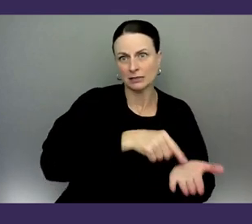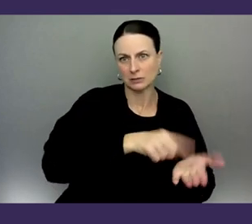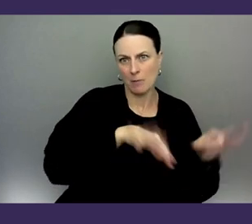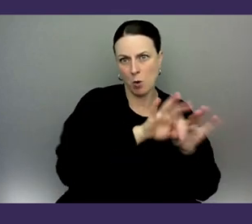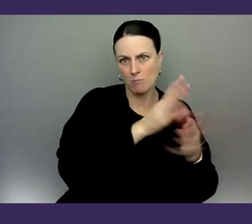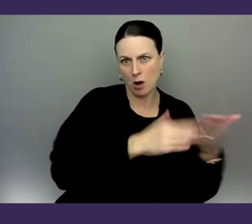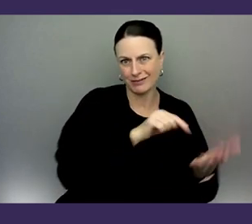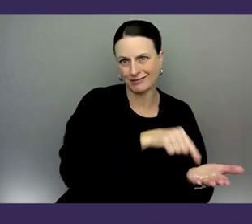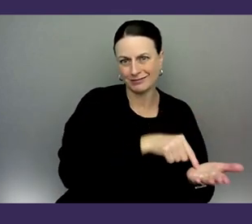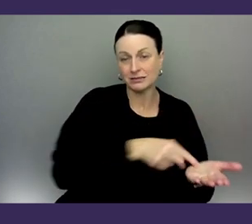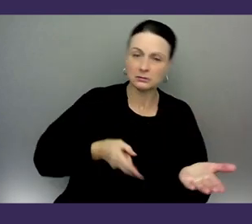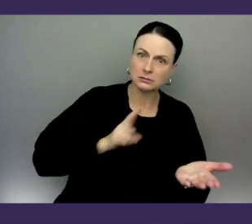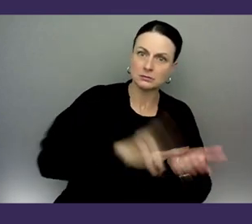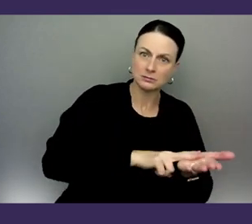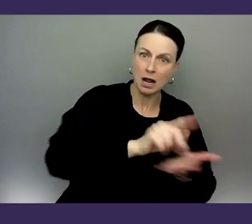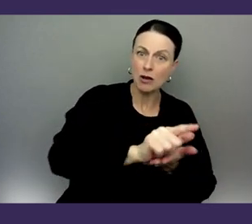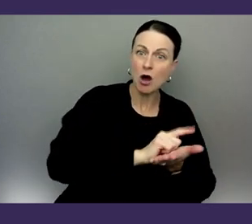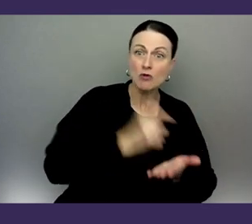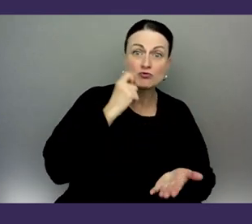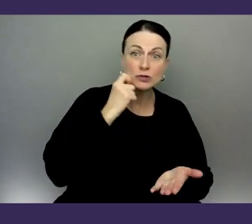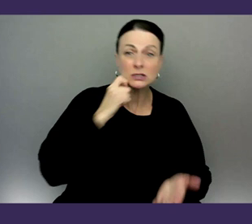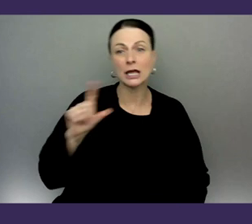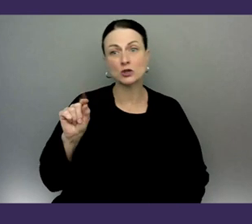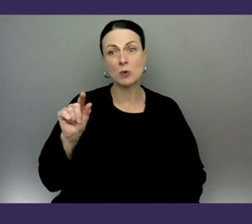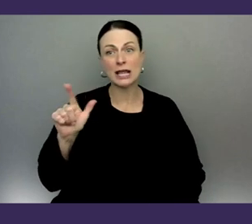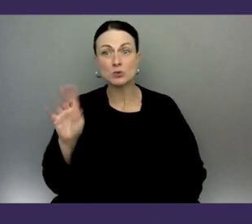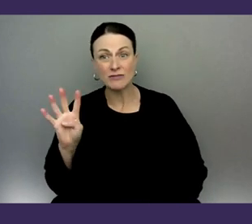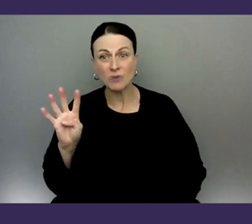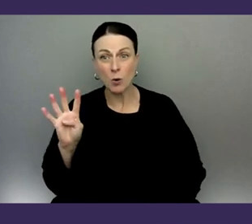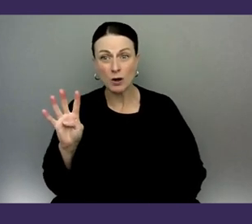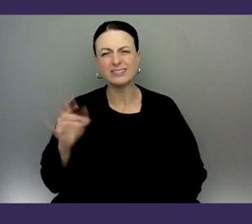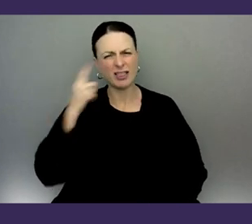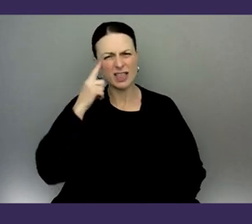It was signed into law recently, in 2024, I believe it was in June.